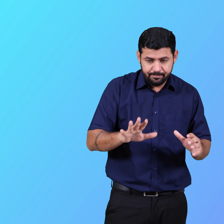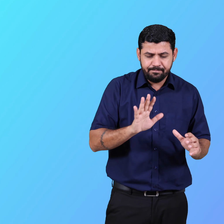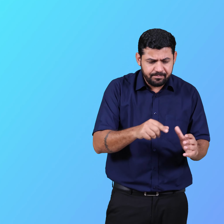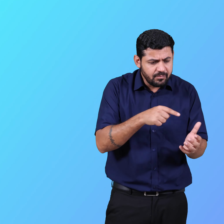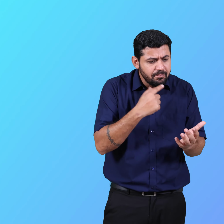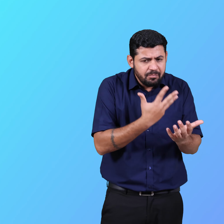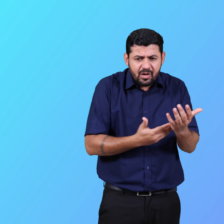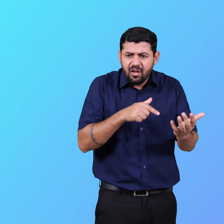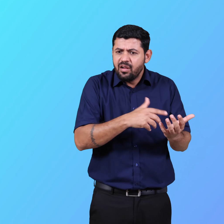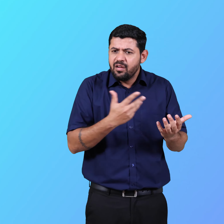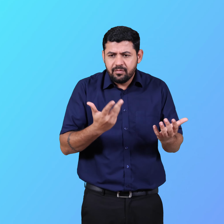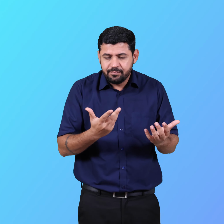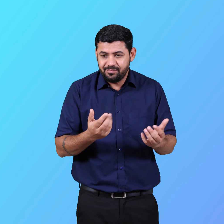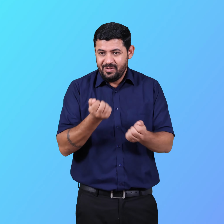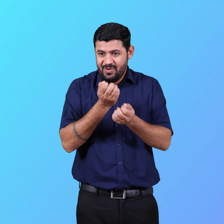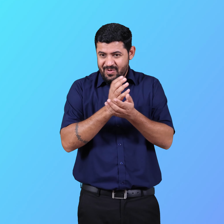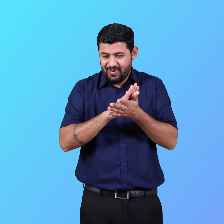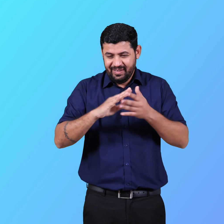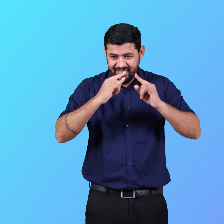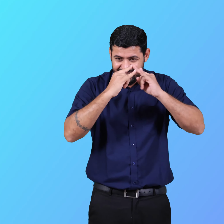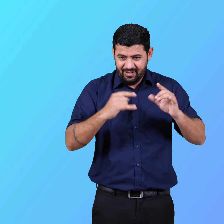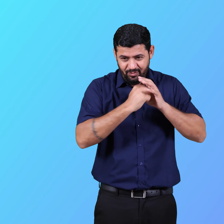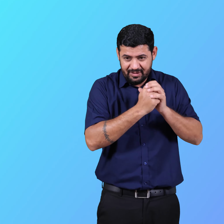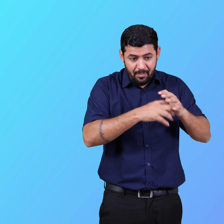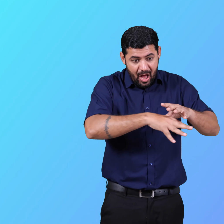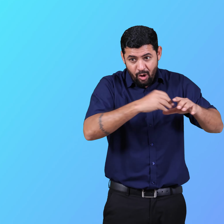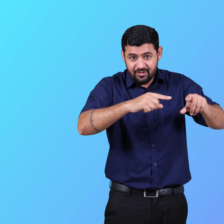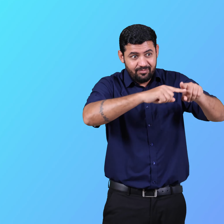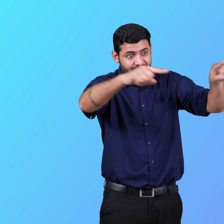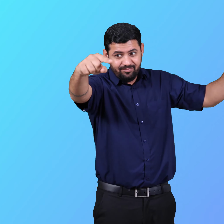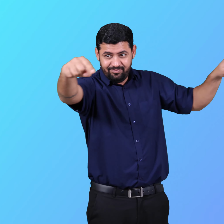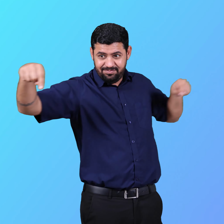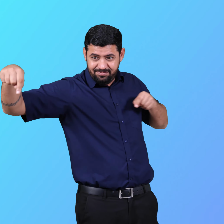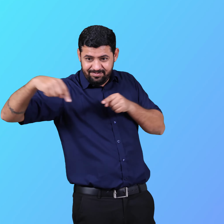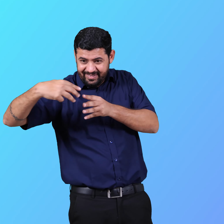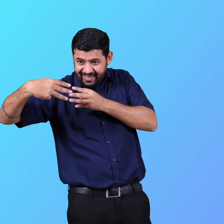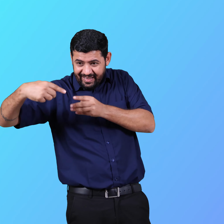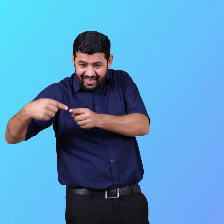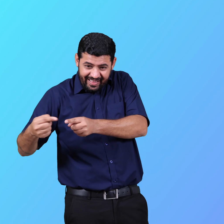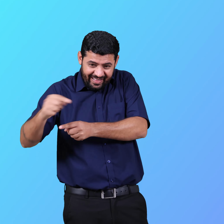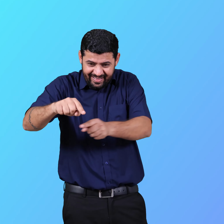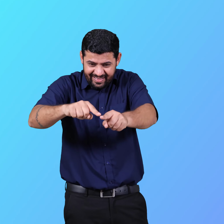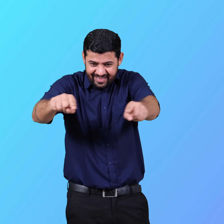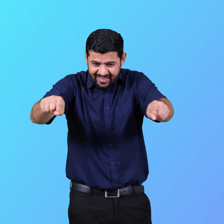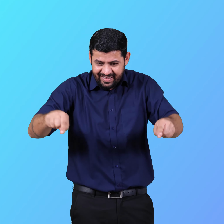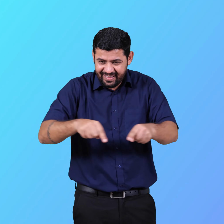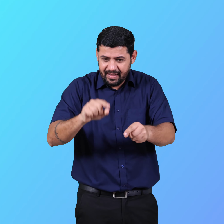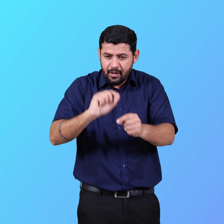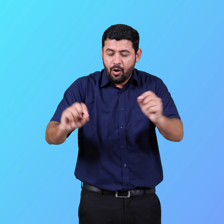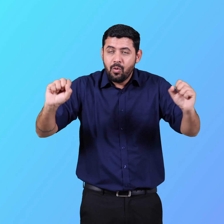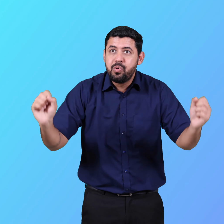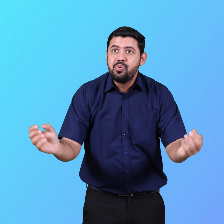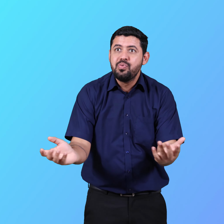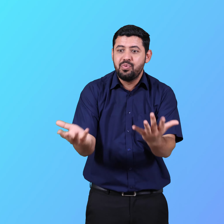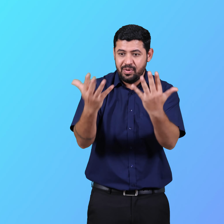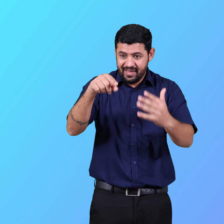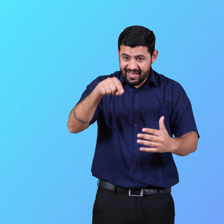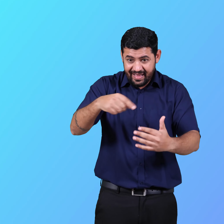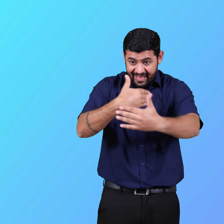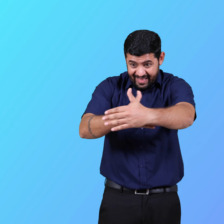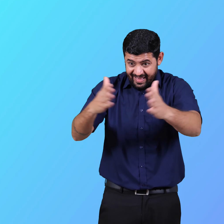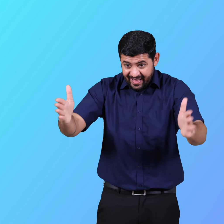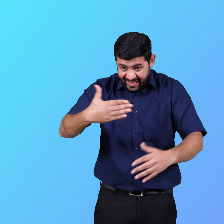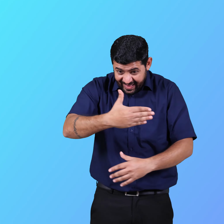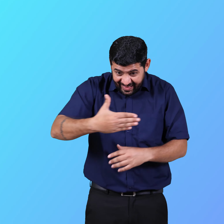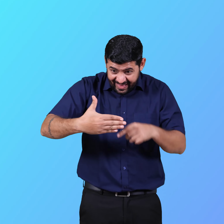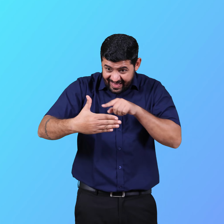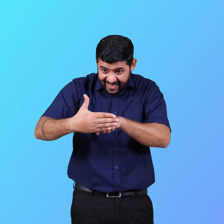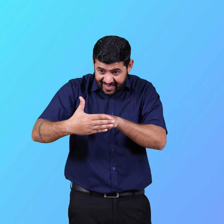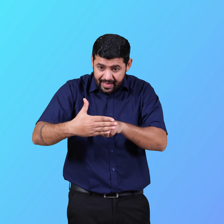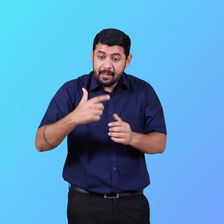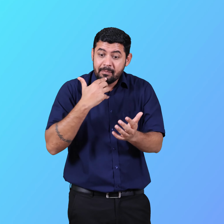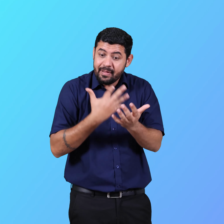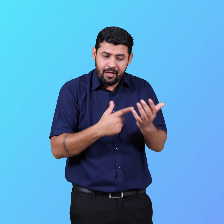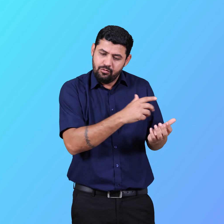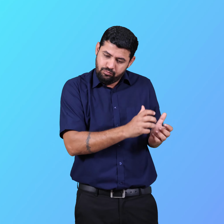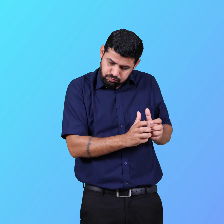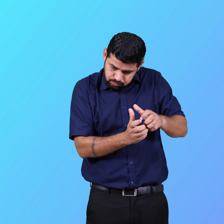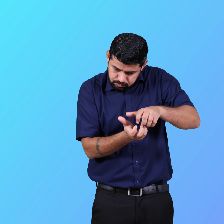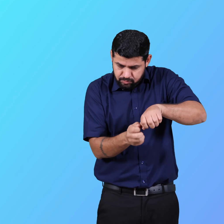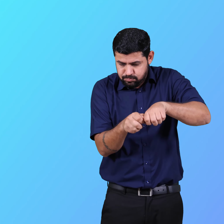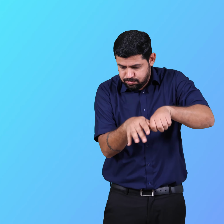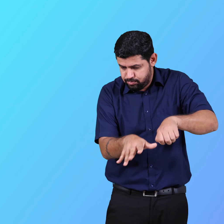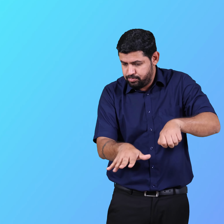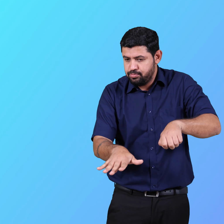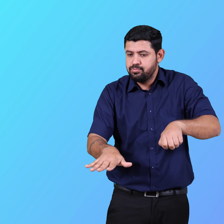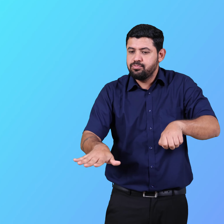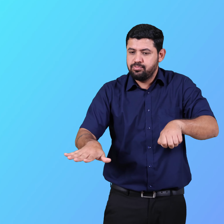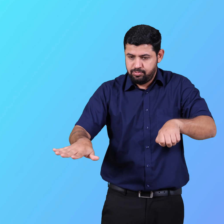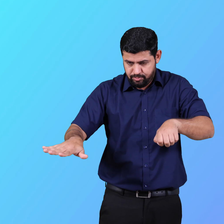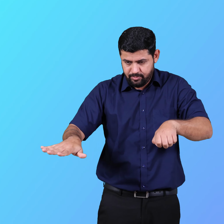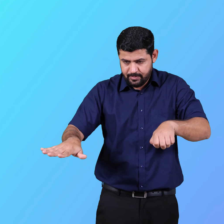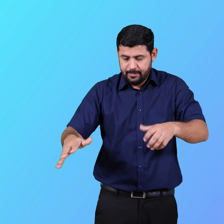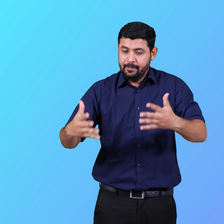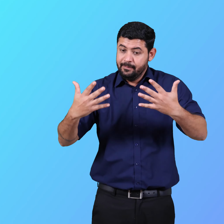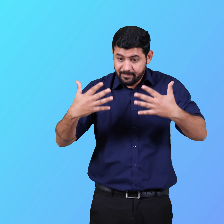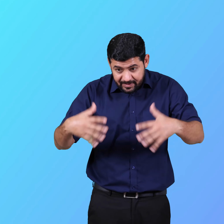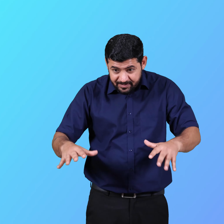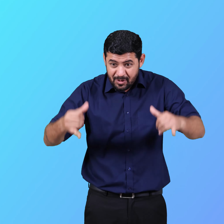He must pour out the rest of the bull’s blood at the base of the altar of burnt offering. (This altar is at the entrance of the Meeting Tent.)